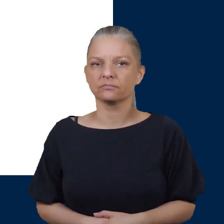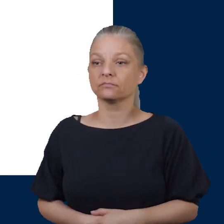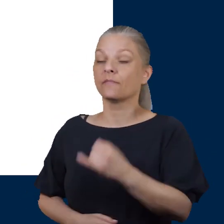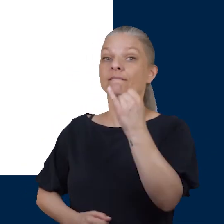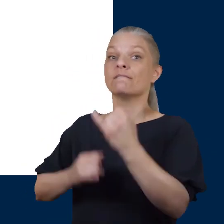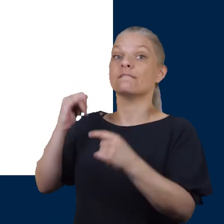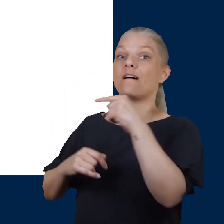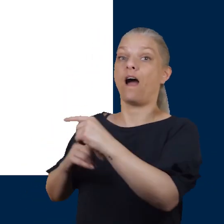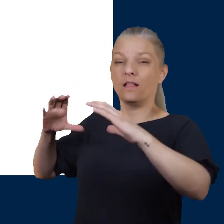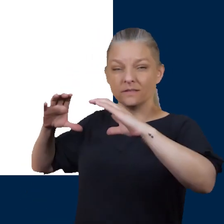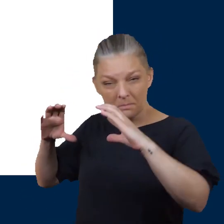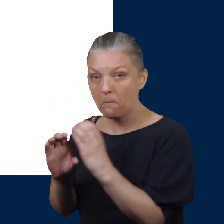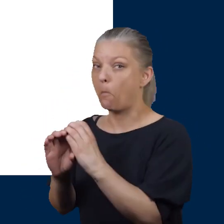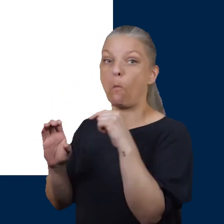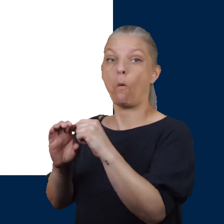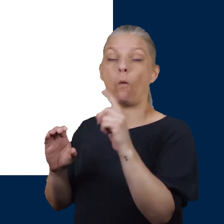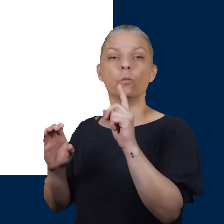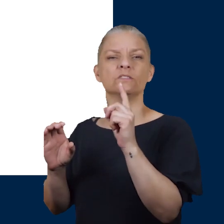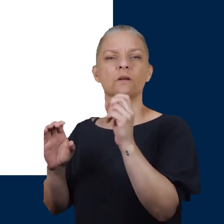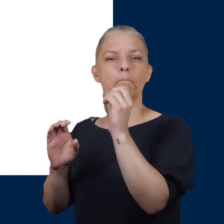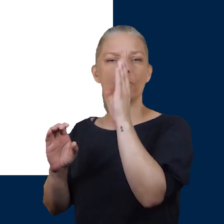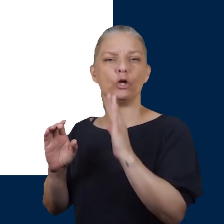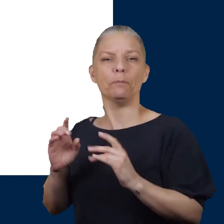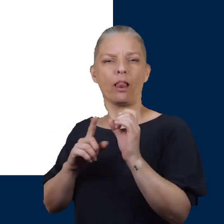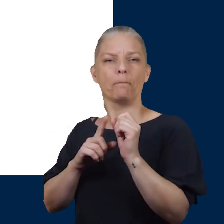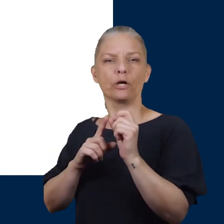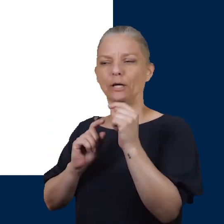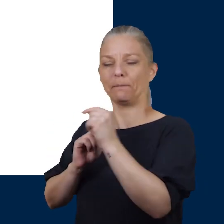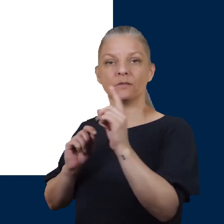The final and smallest food group in purple is oils and spreads.